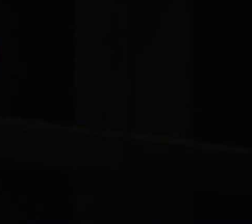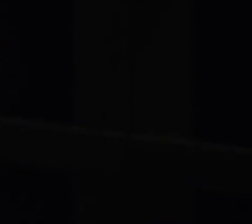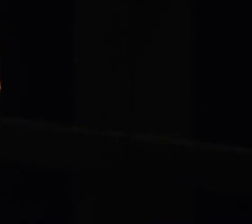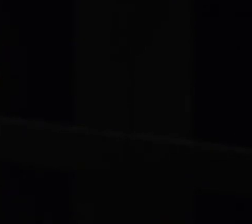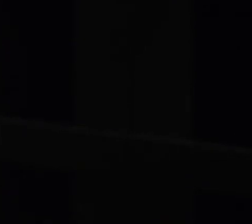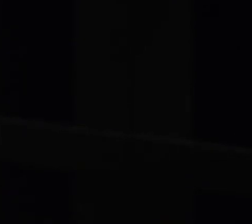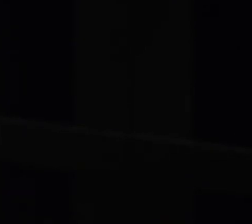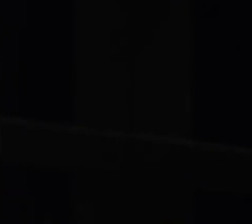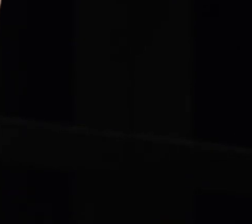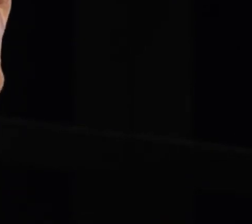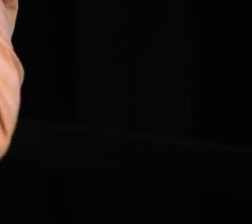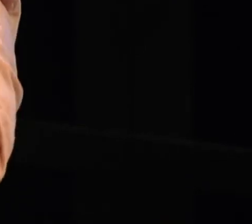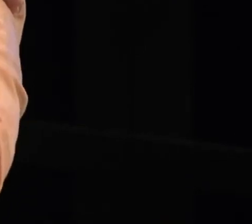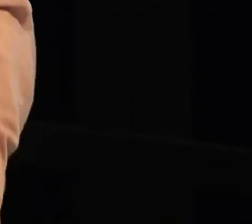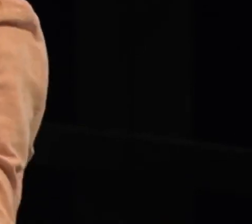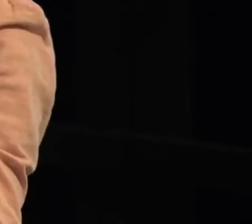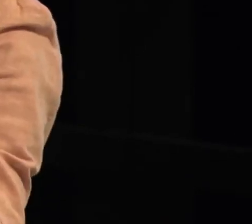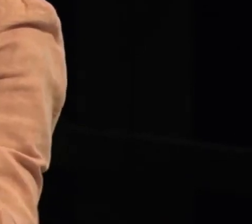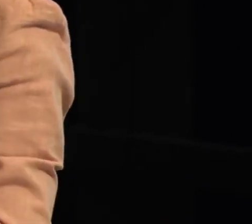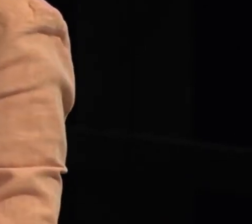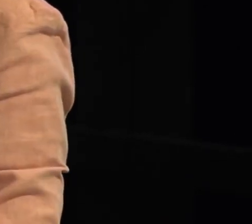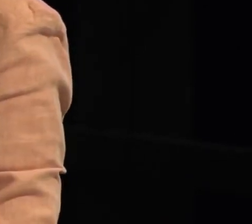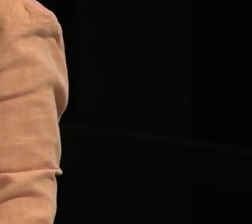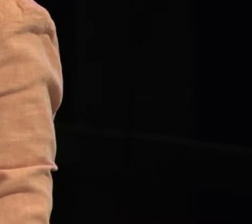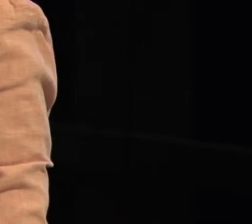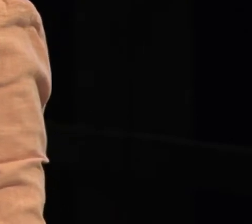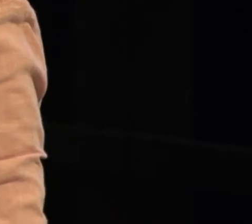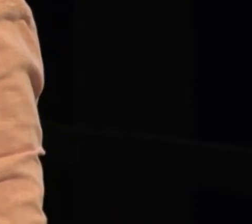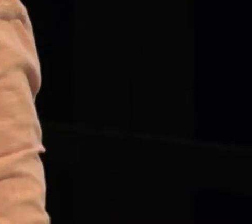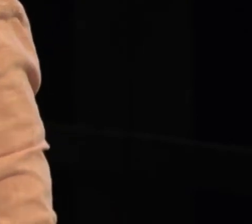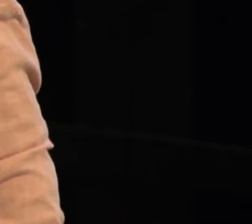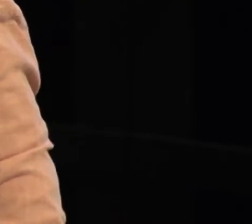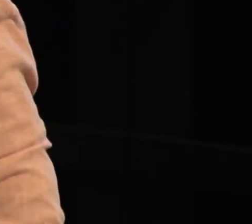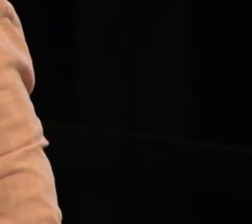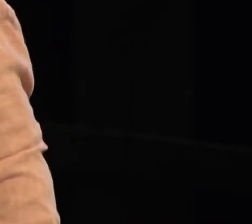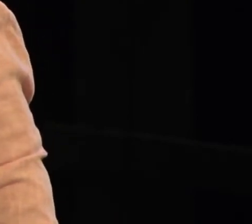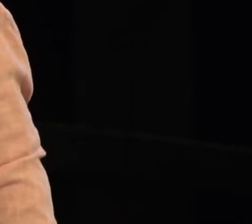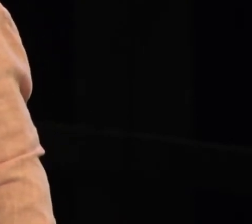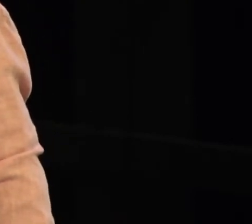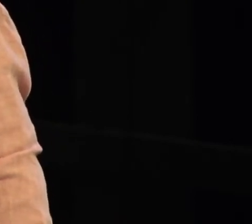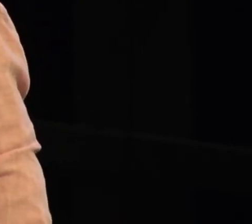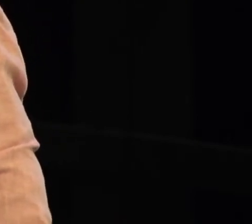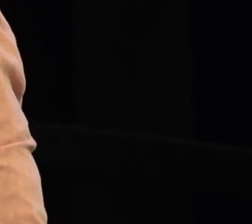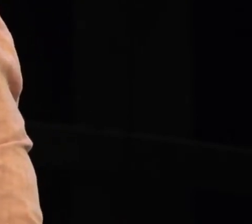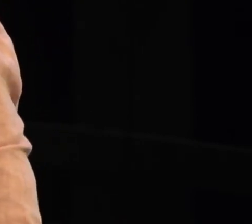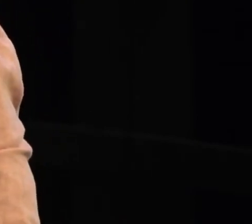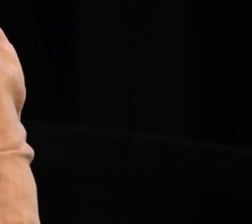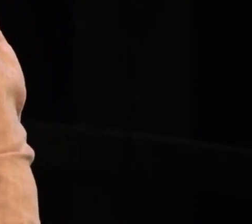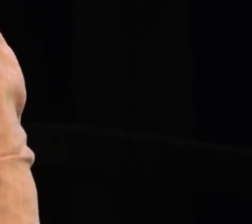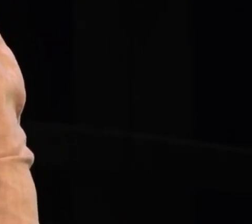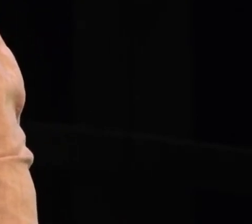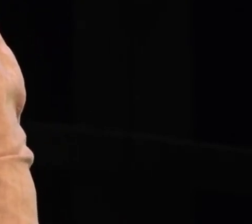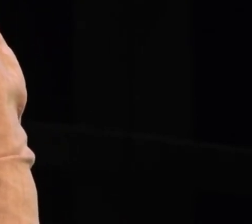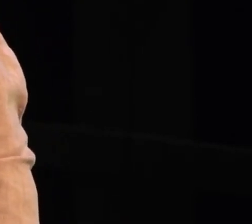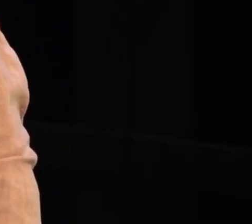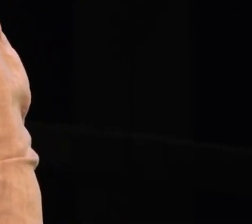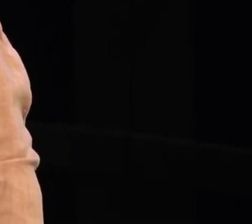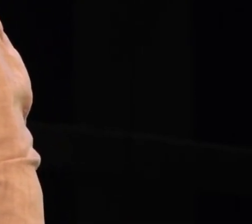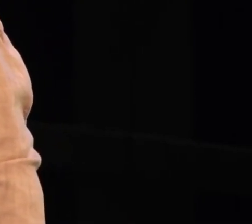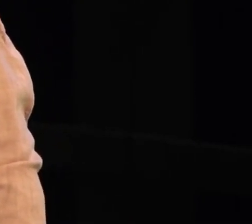I'm sorry. I be in my feelings. I was just so struck by that. In such a powerful way, man.